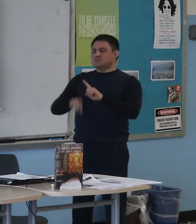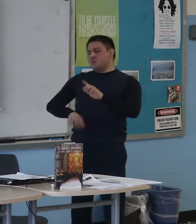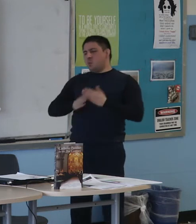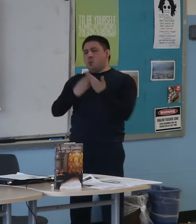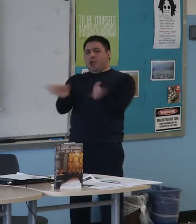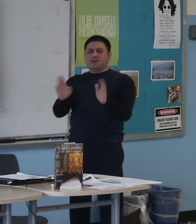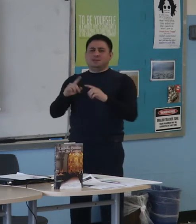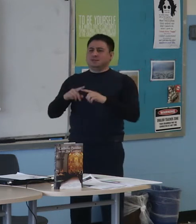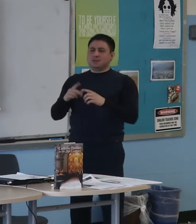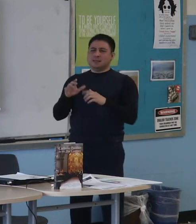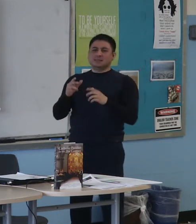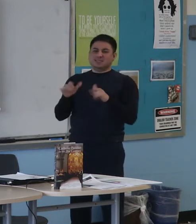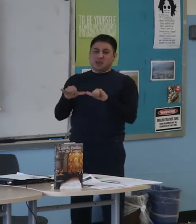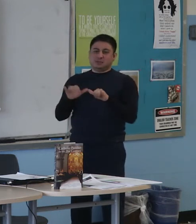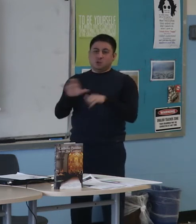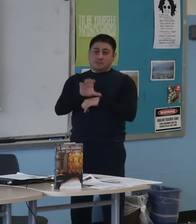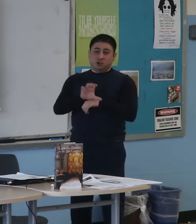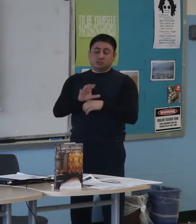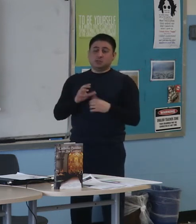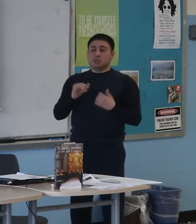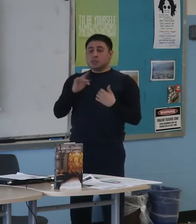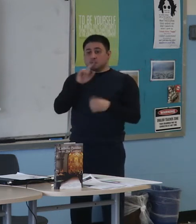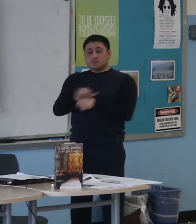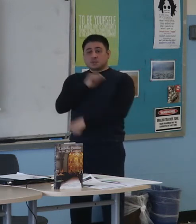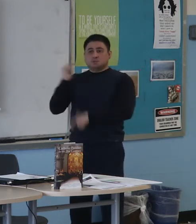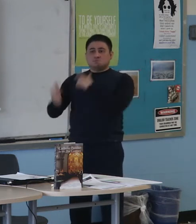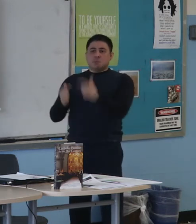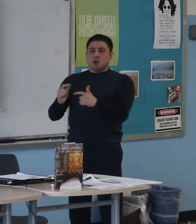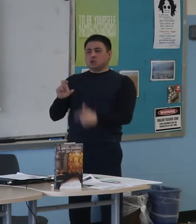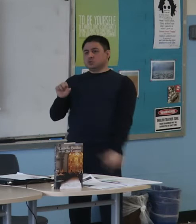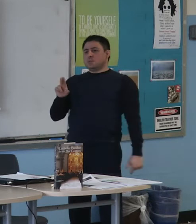you are and the size of your parish. If you're in a big suburban parish, you have